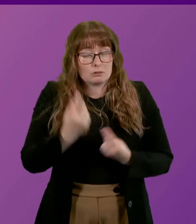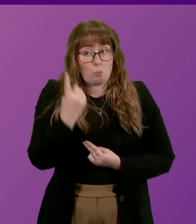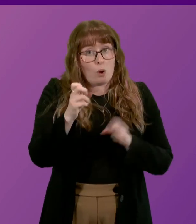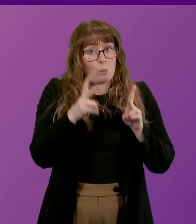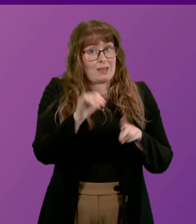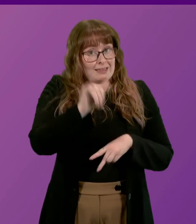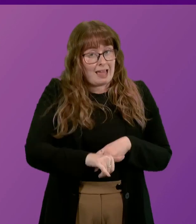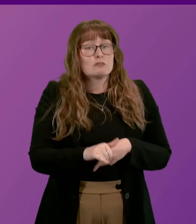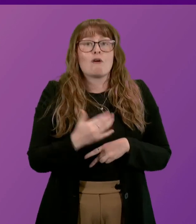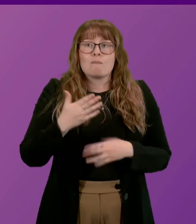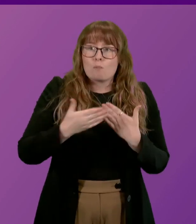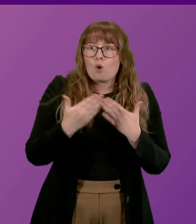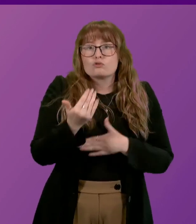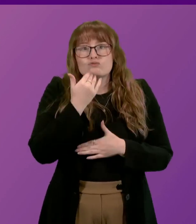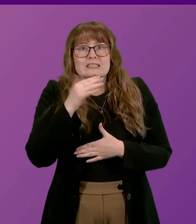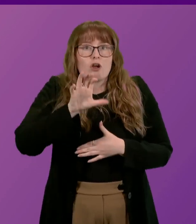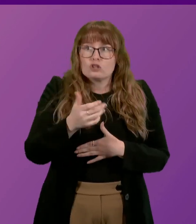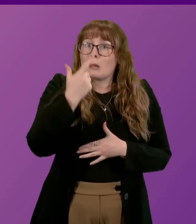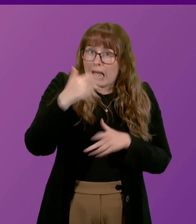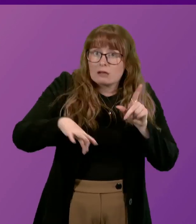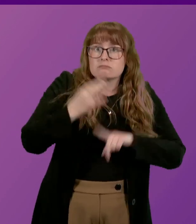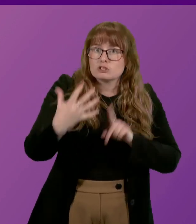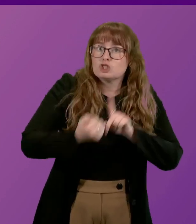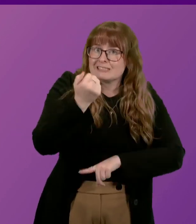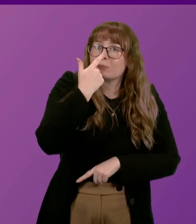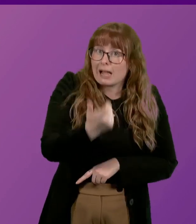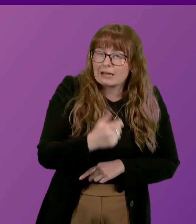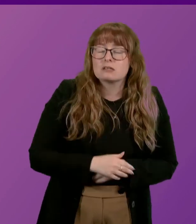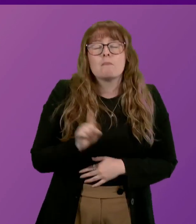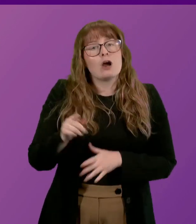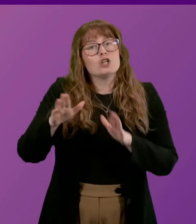greener country that we know Scotland can be. However, children in Scotland